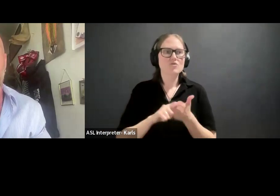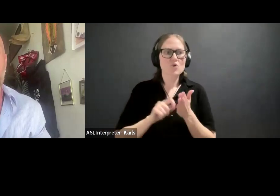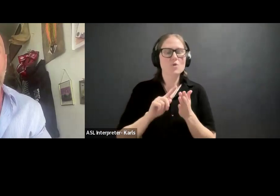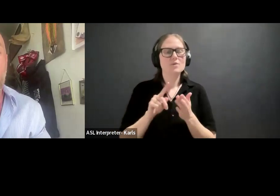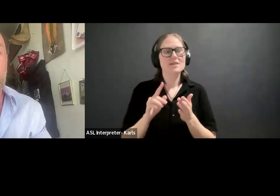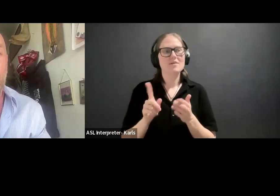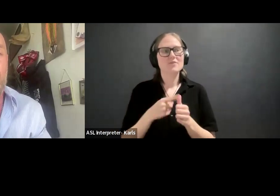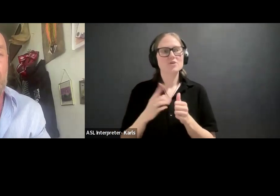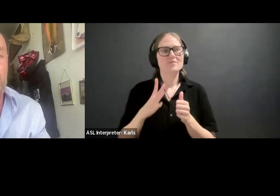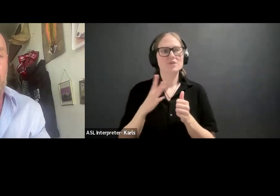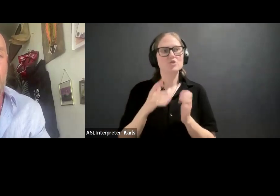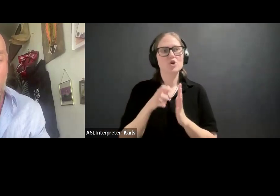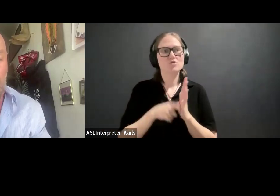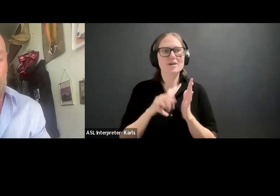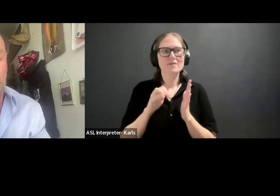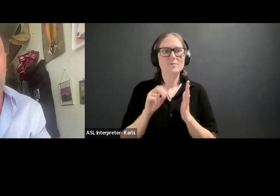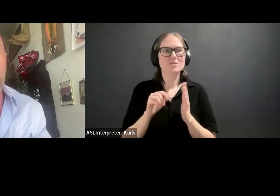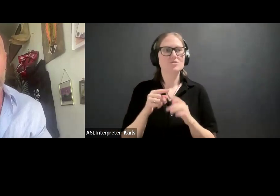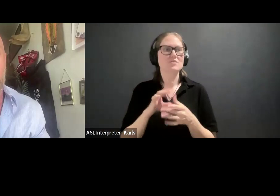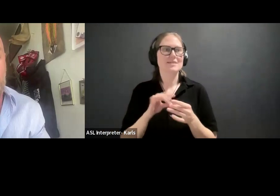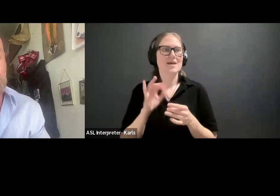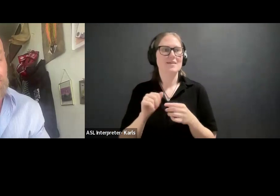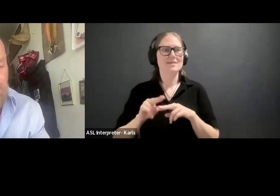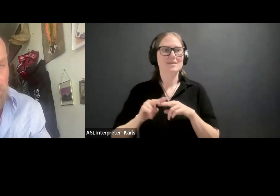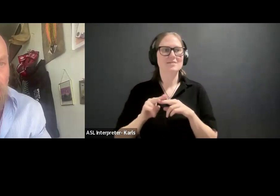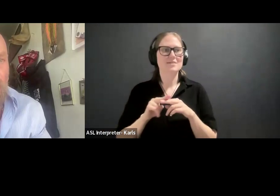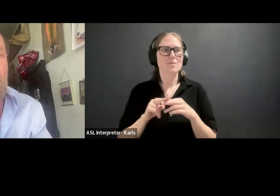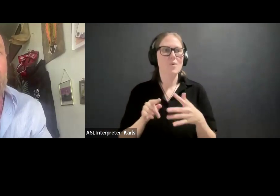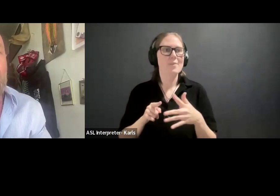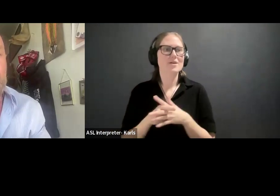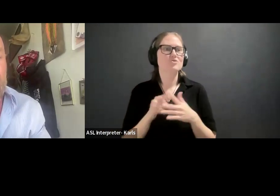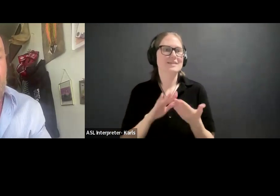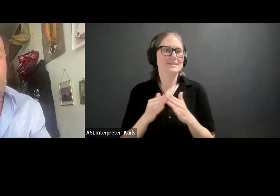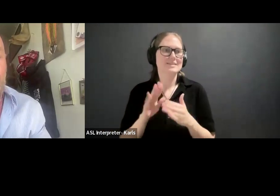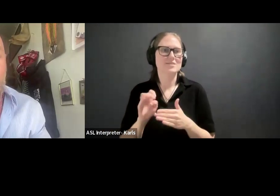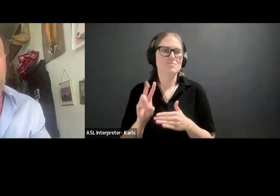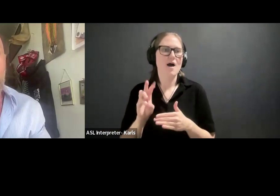penetrated the city's bowels. Next slide. Next, I tracked the